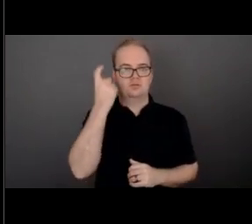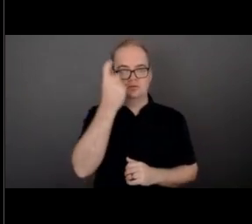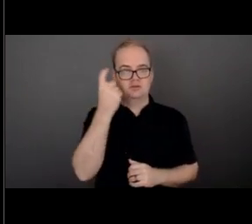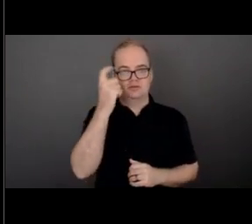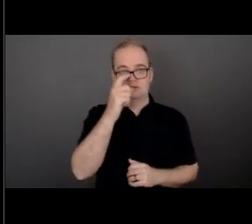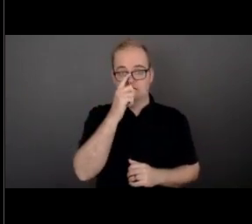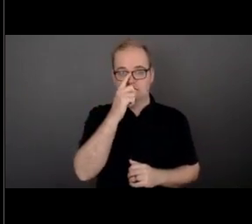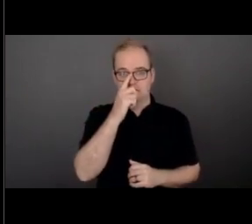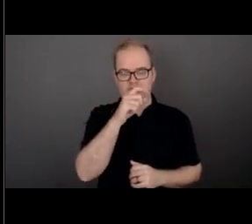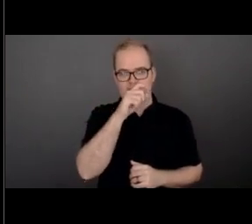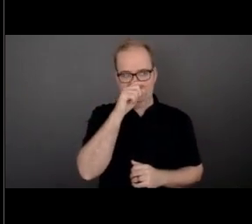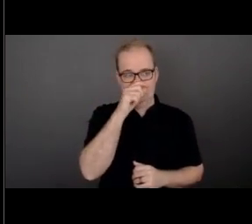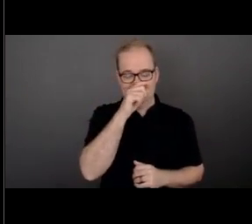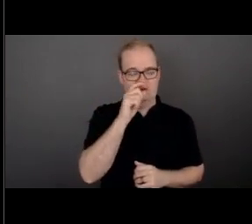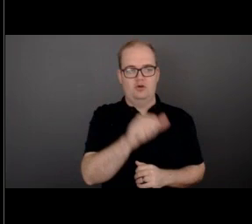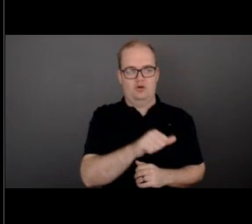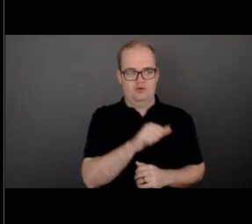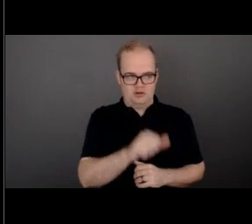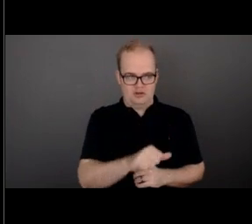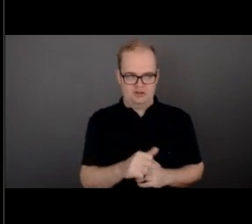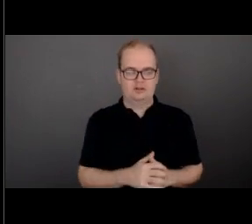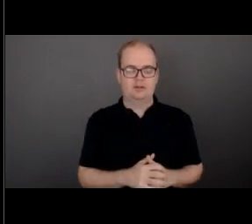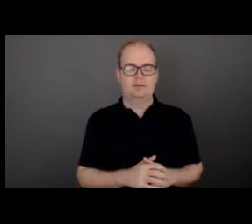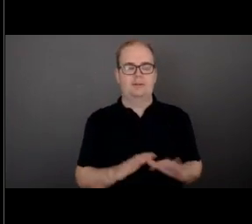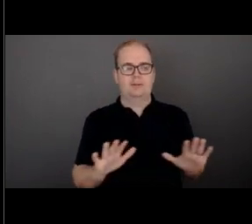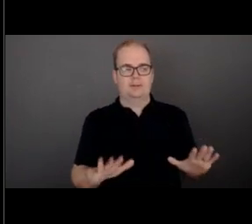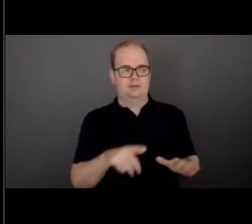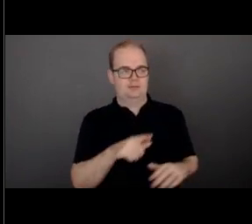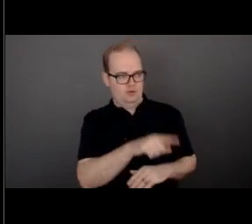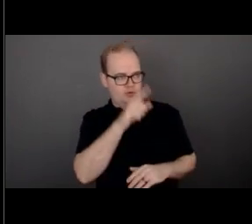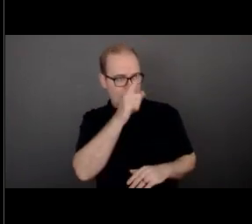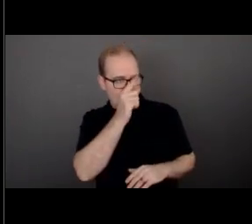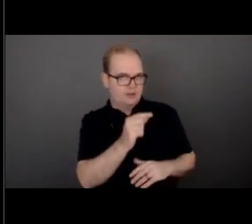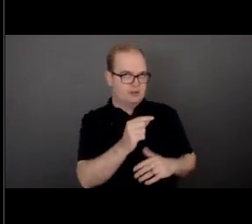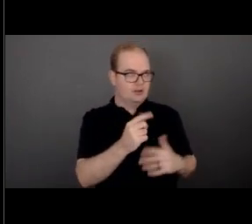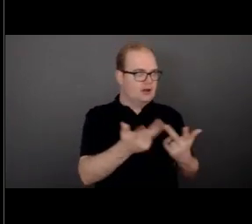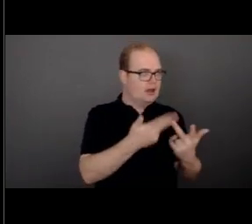then what can we look at in terms of support services.